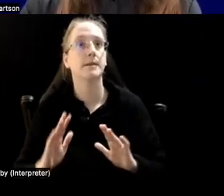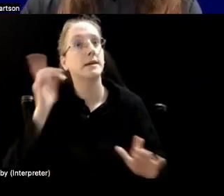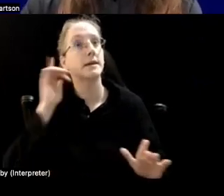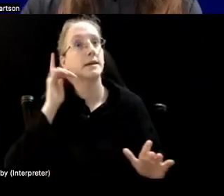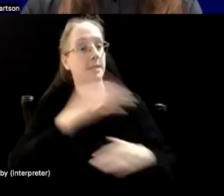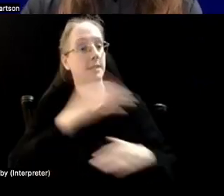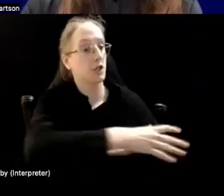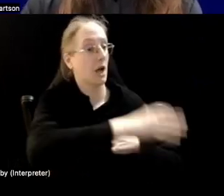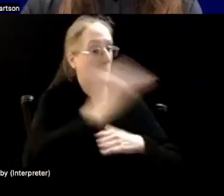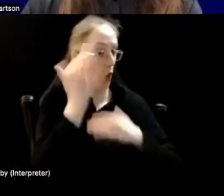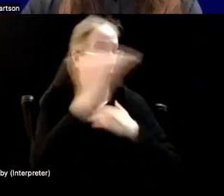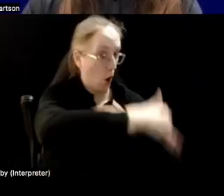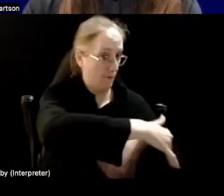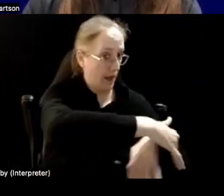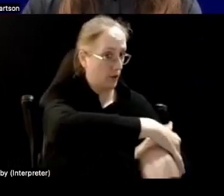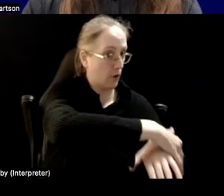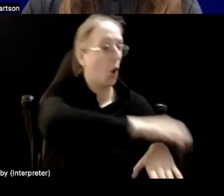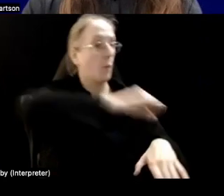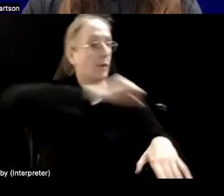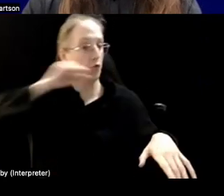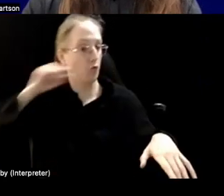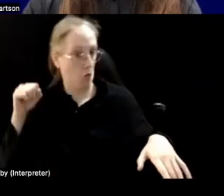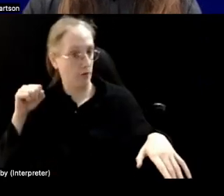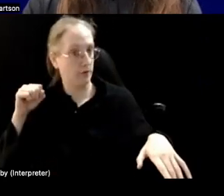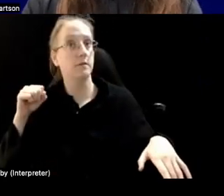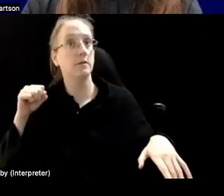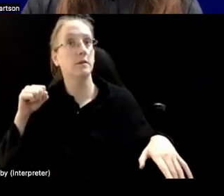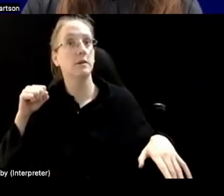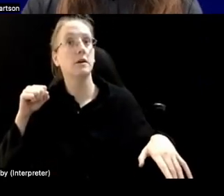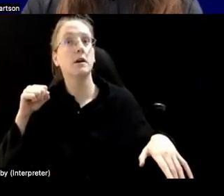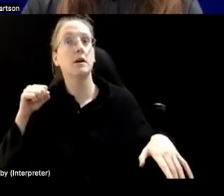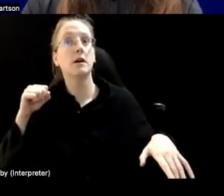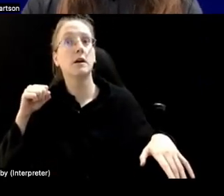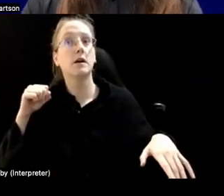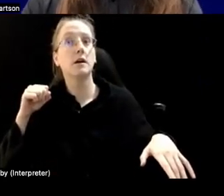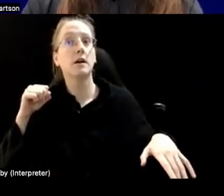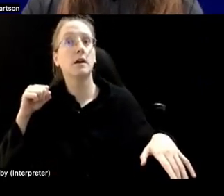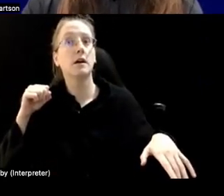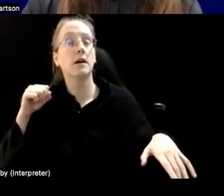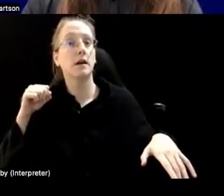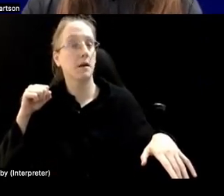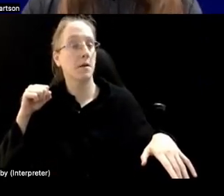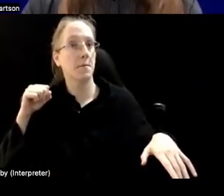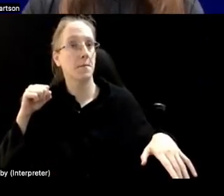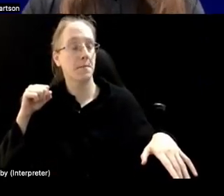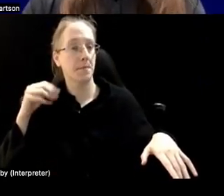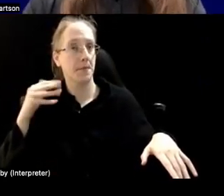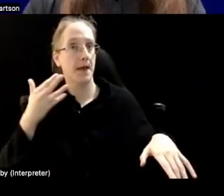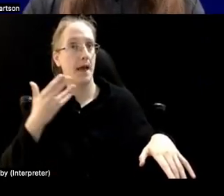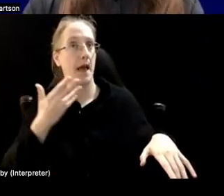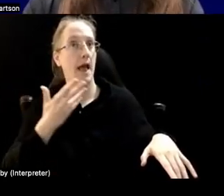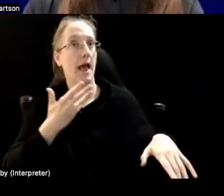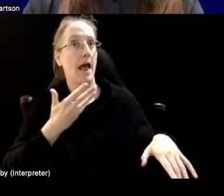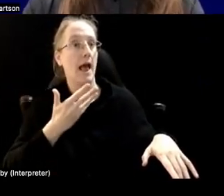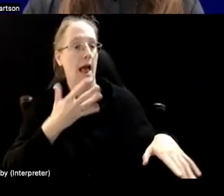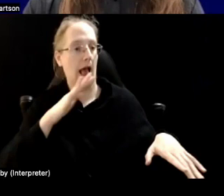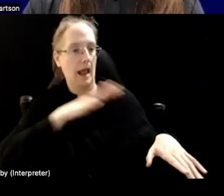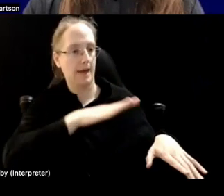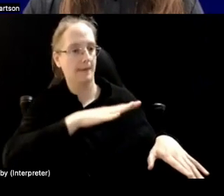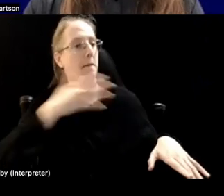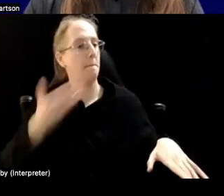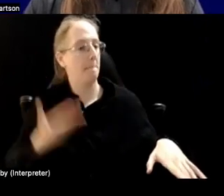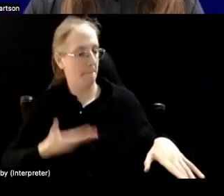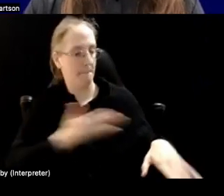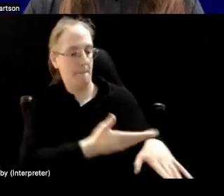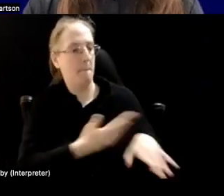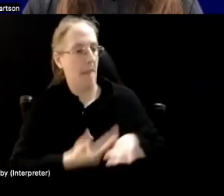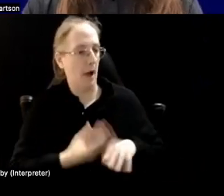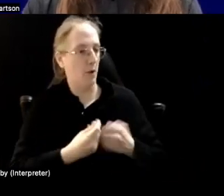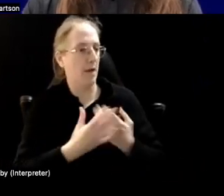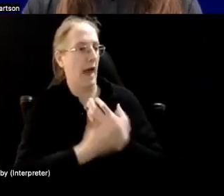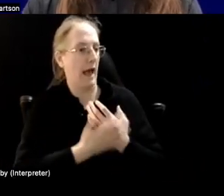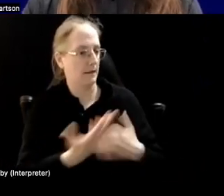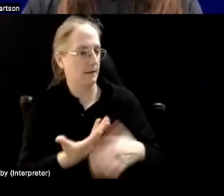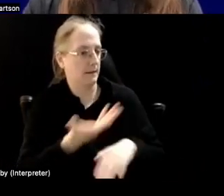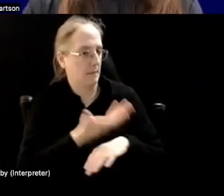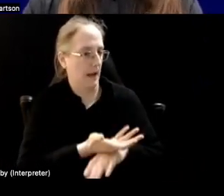that hand and rests it next to, back with her other hand and next to the hand of the student